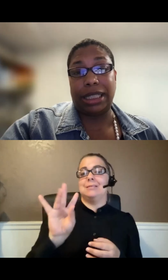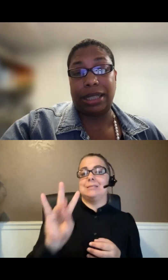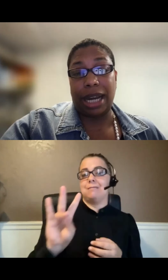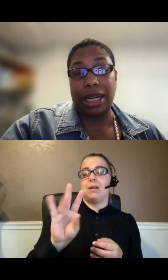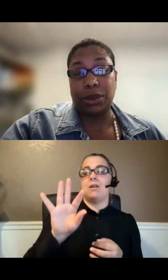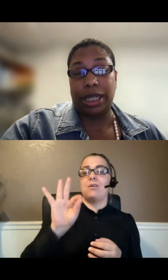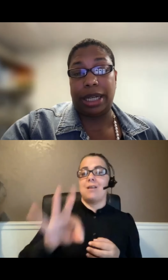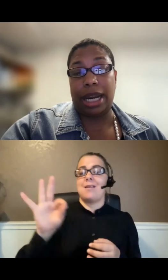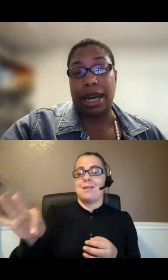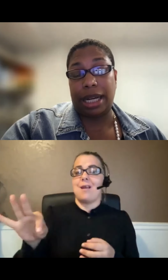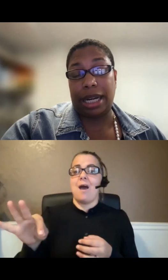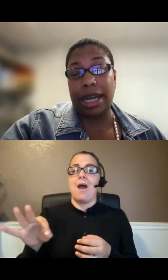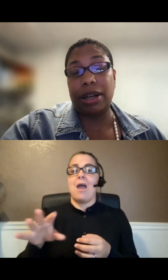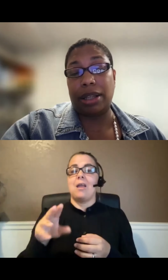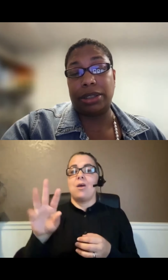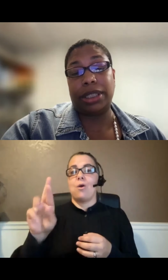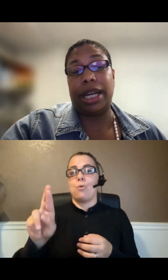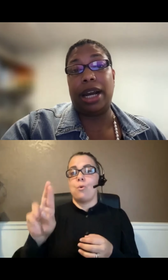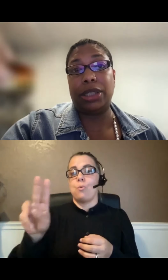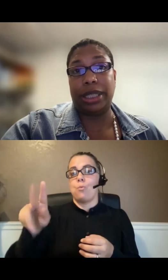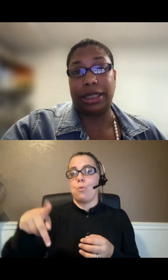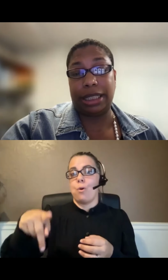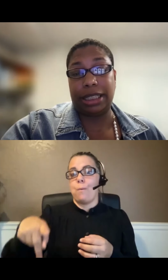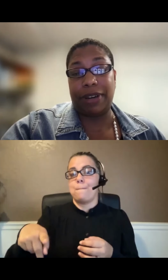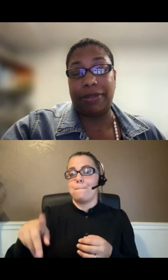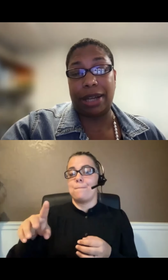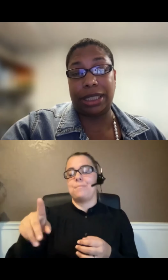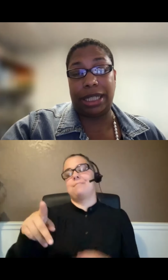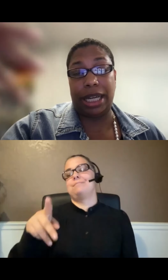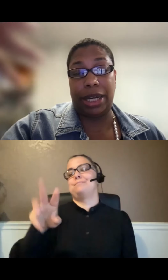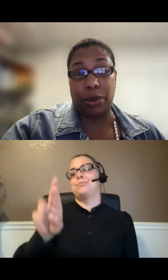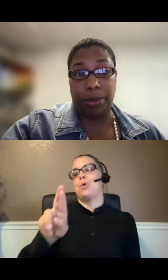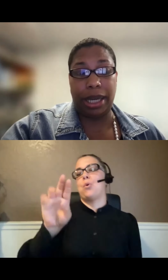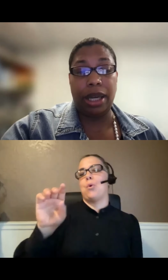is $999 and 165000 in rupee.